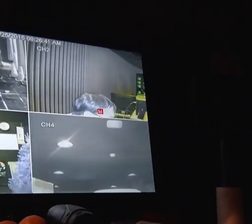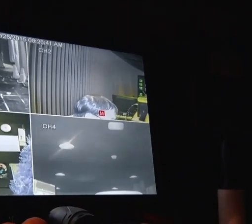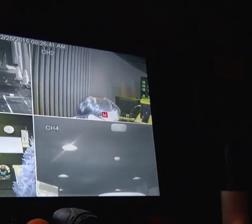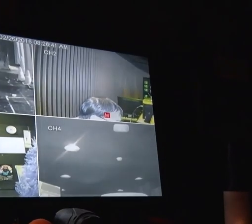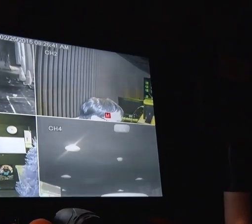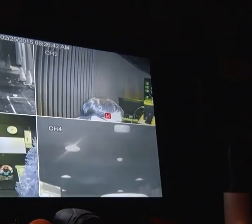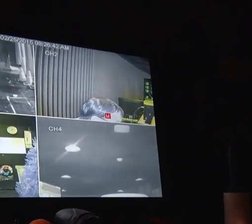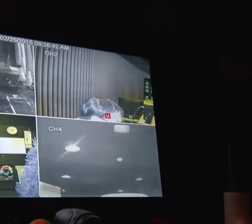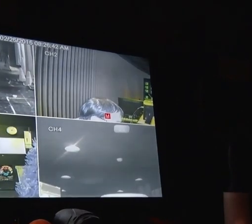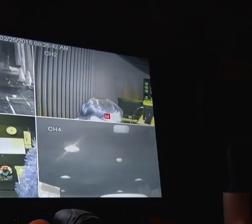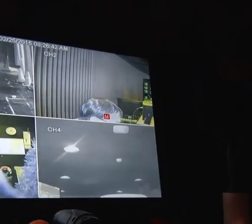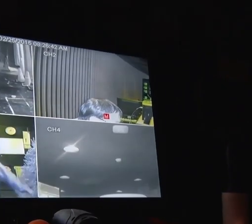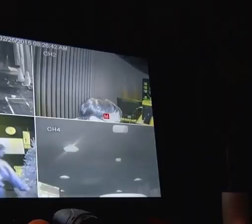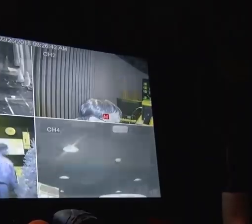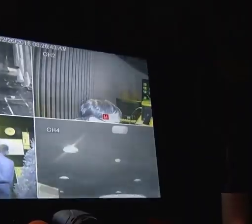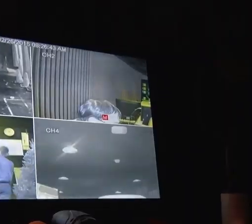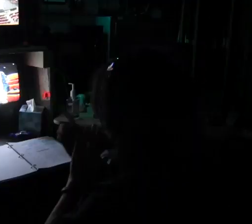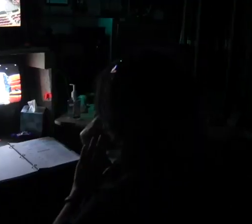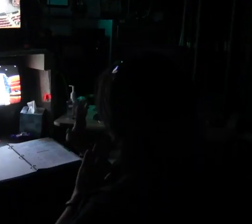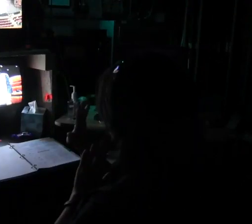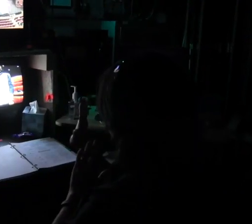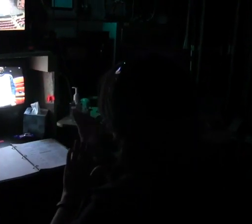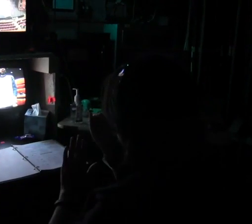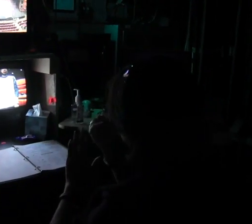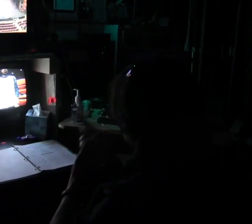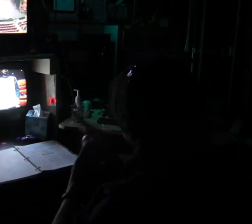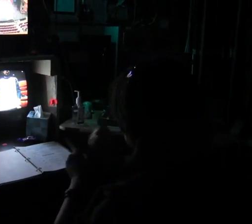How can they get their cues? How can they see backstage?